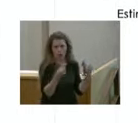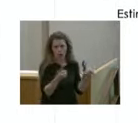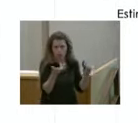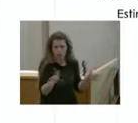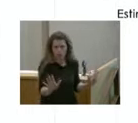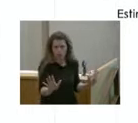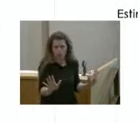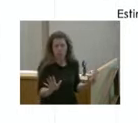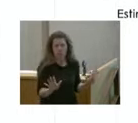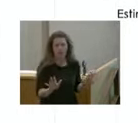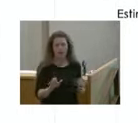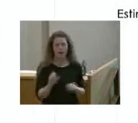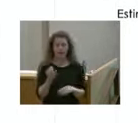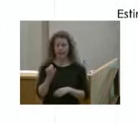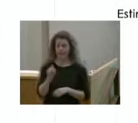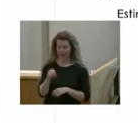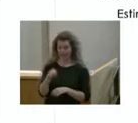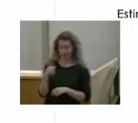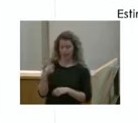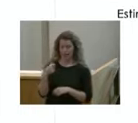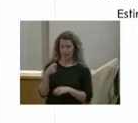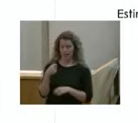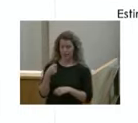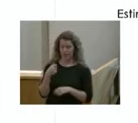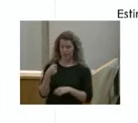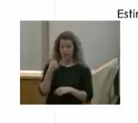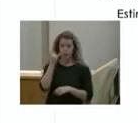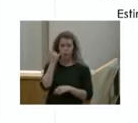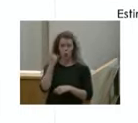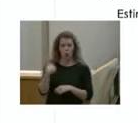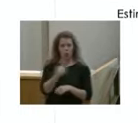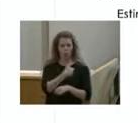closed system and we were able to seal off the county completely and there was